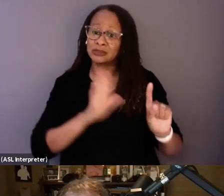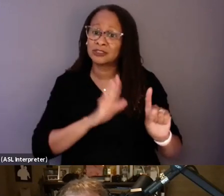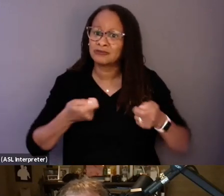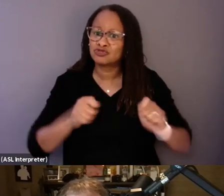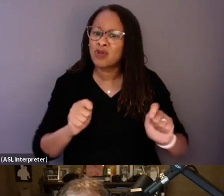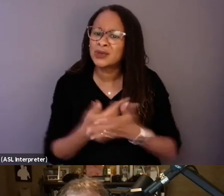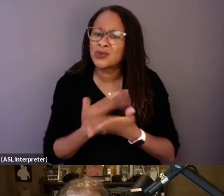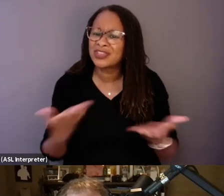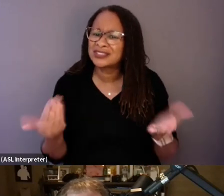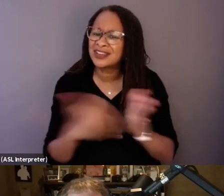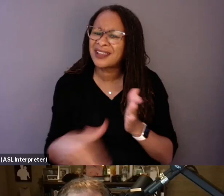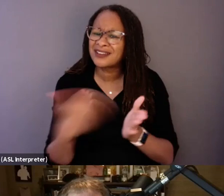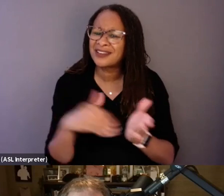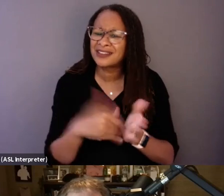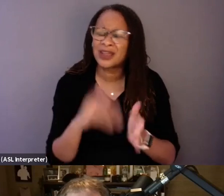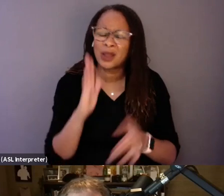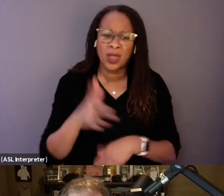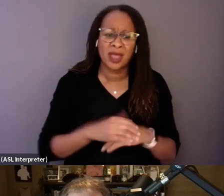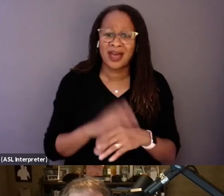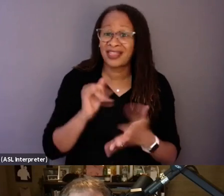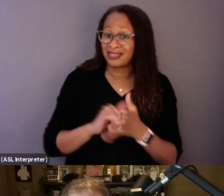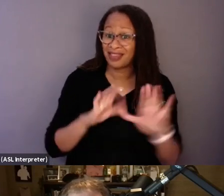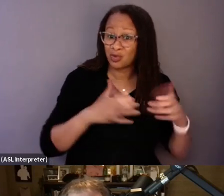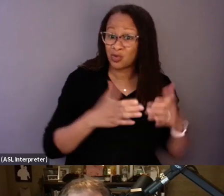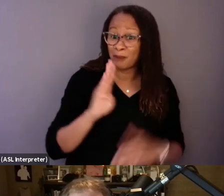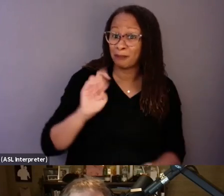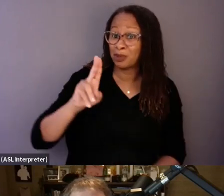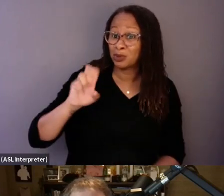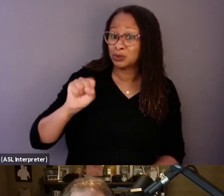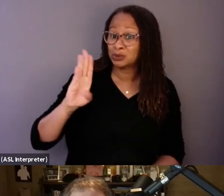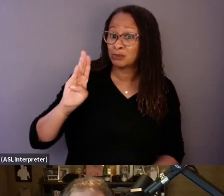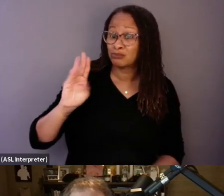I mean, goodness, the blues brothers is... You don't even...